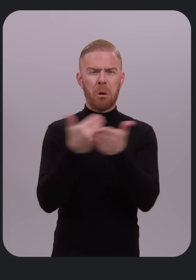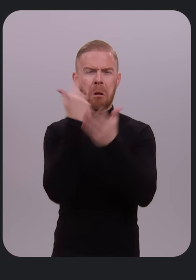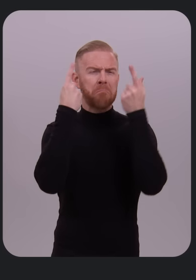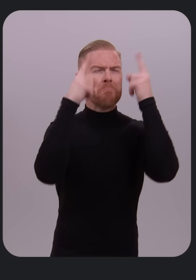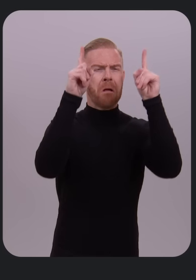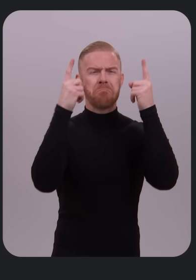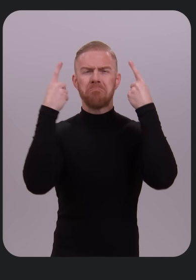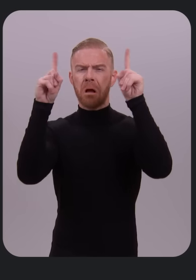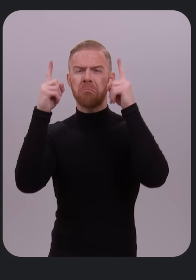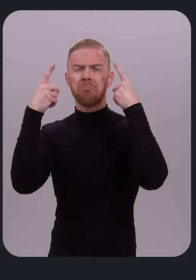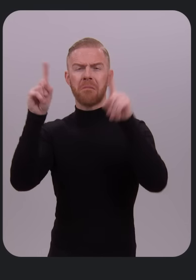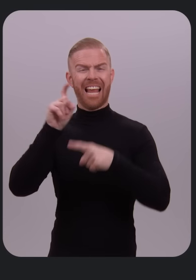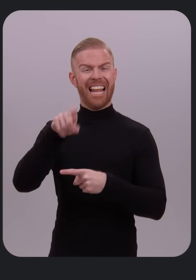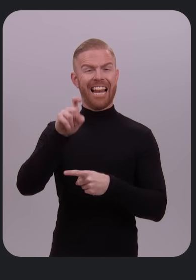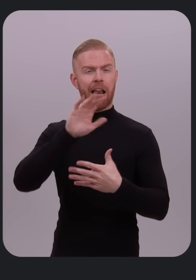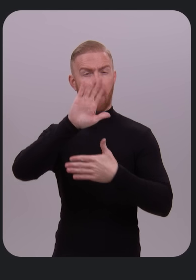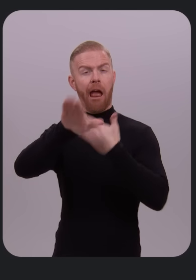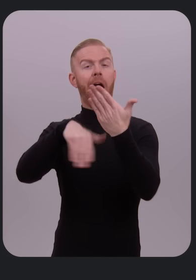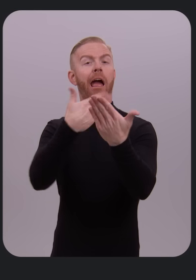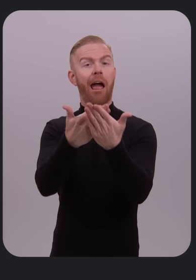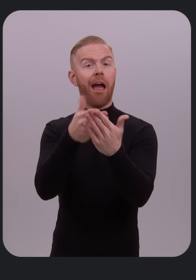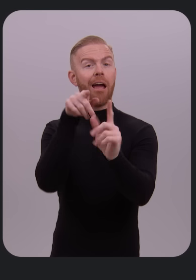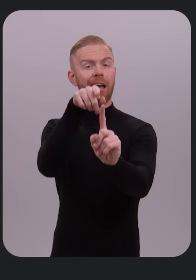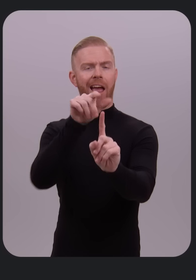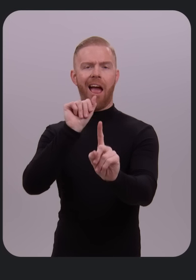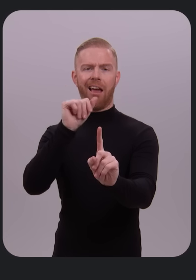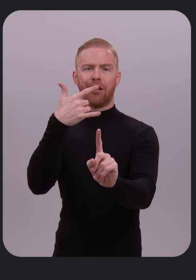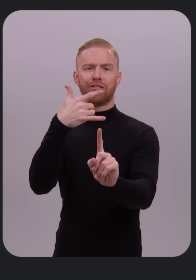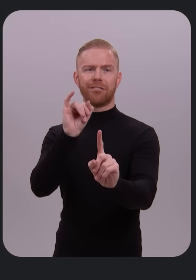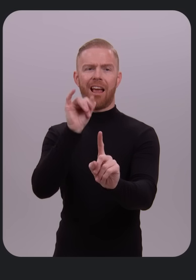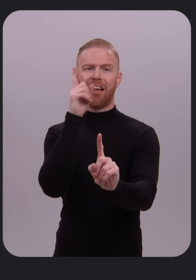needed for artificial general intelligence.